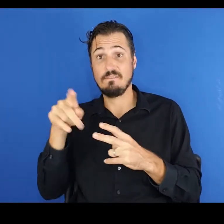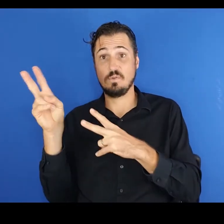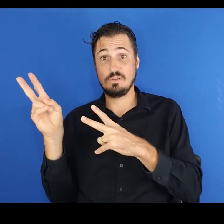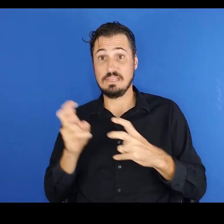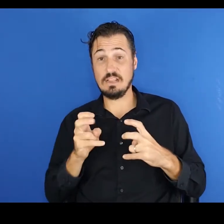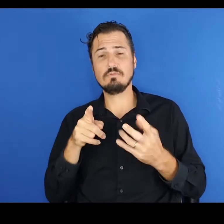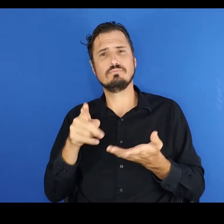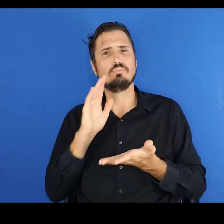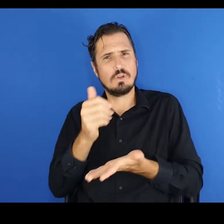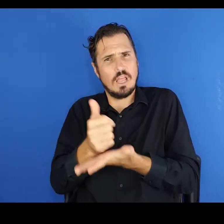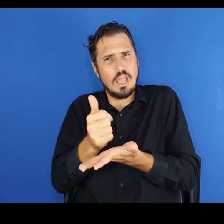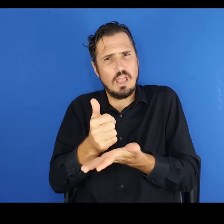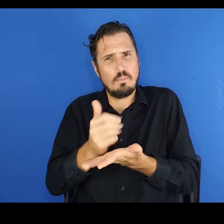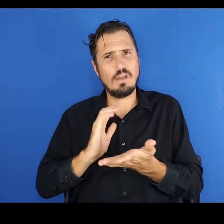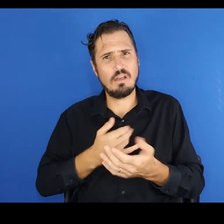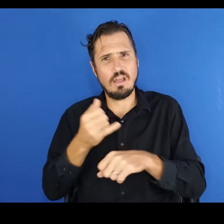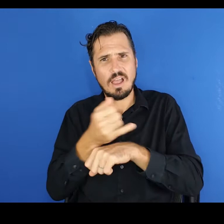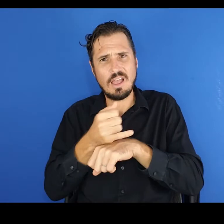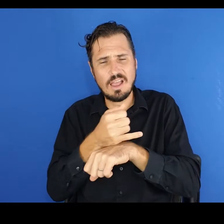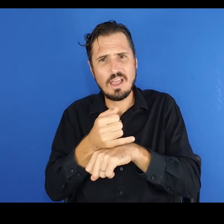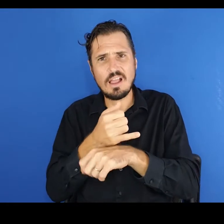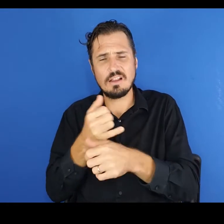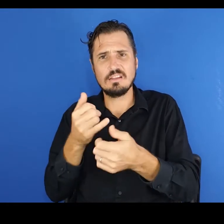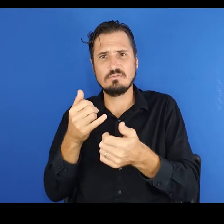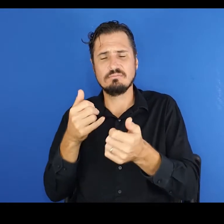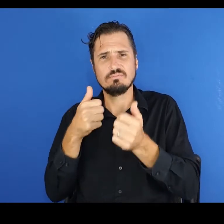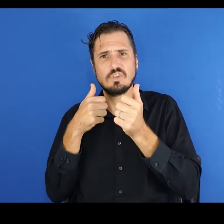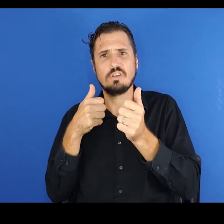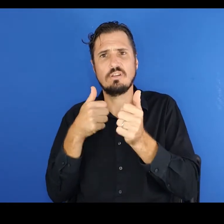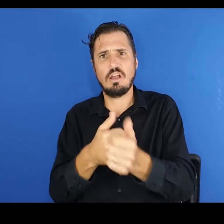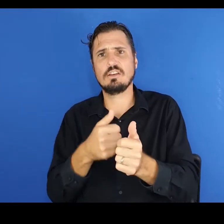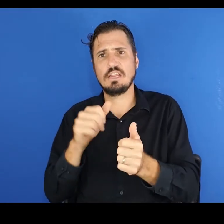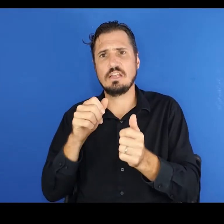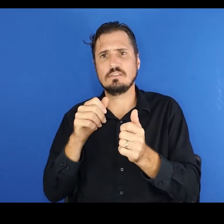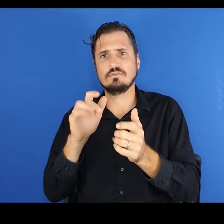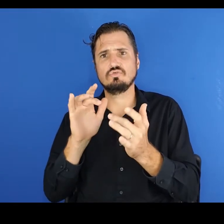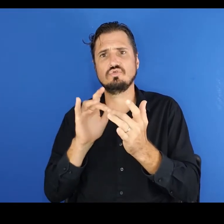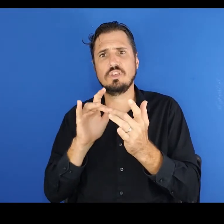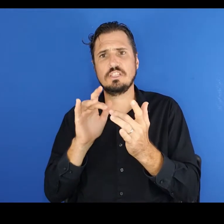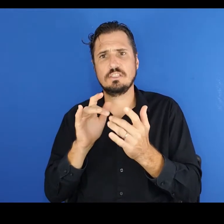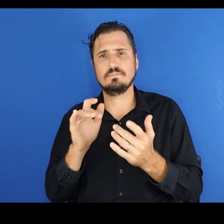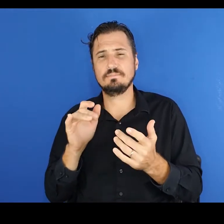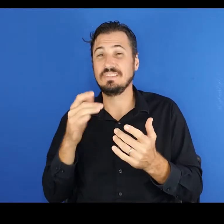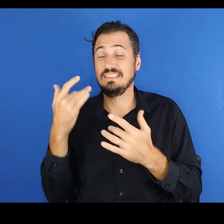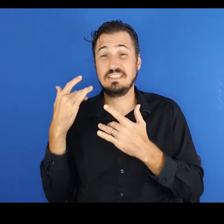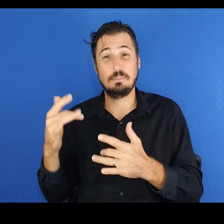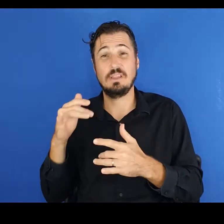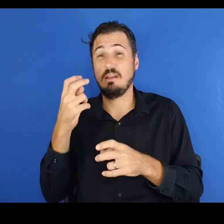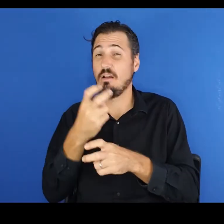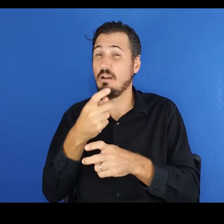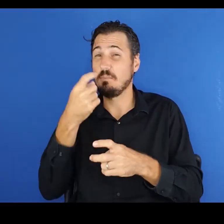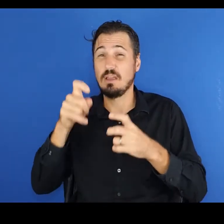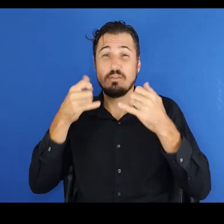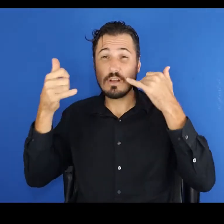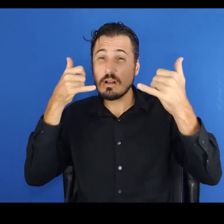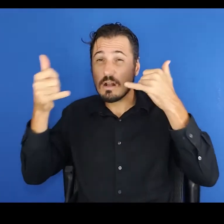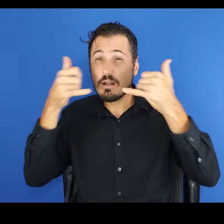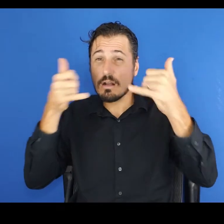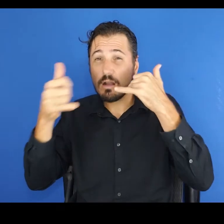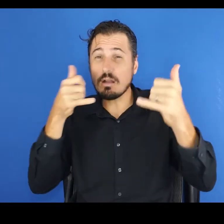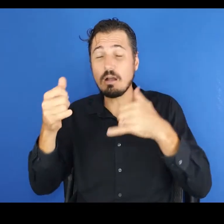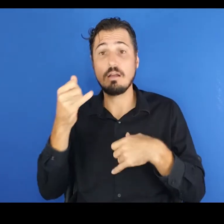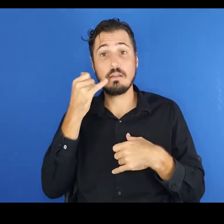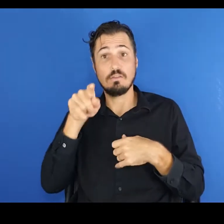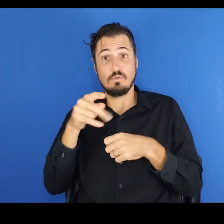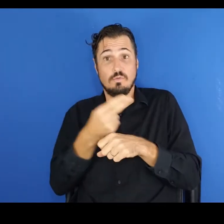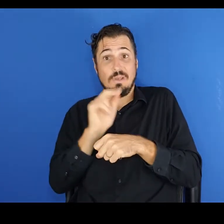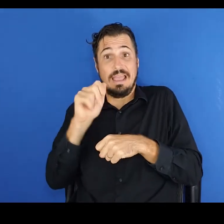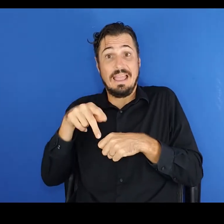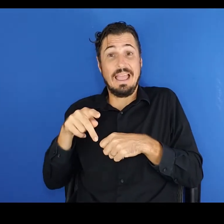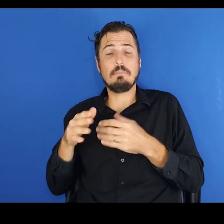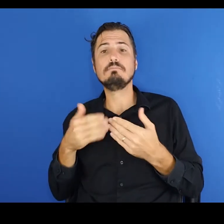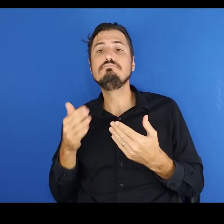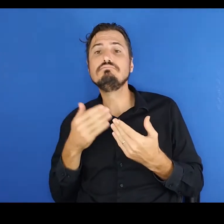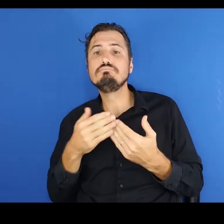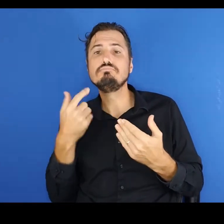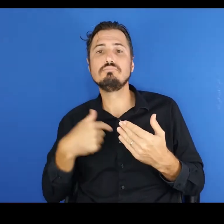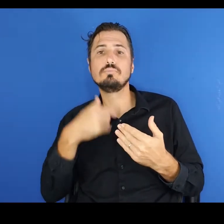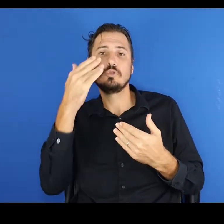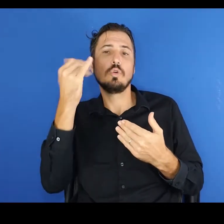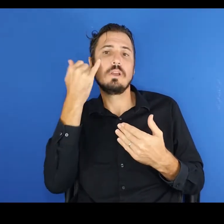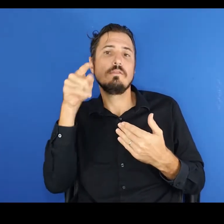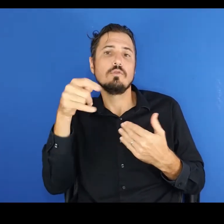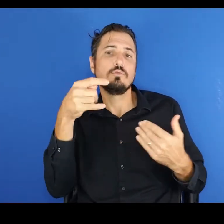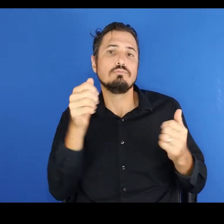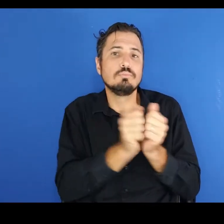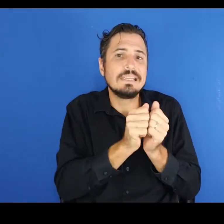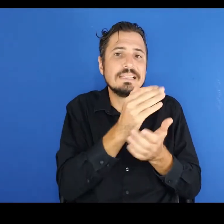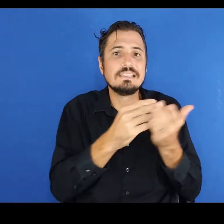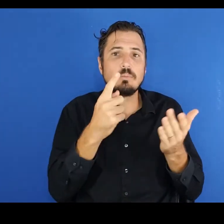simply downloading this app, you are helping our island in contact tracing, which is typically a time consuming and exhaustive process. The app does not track you or your information, but will